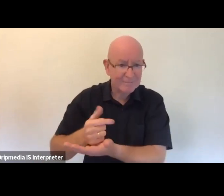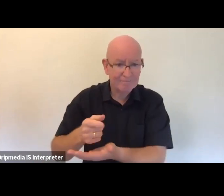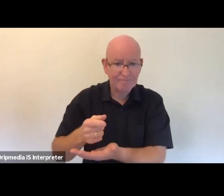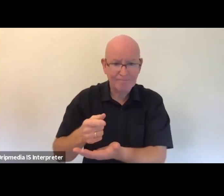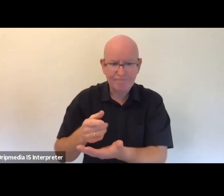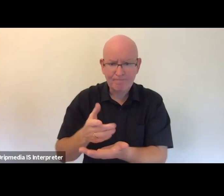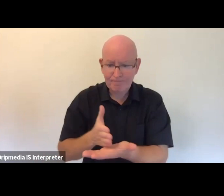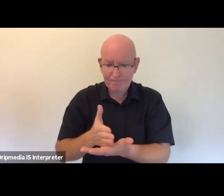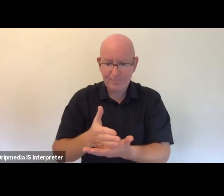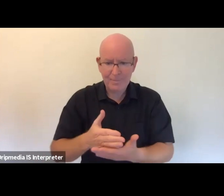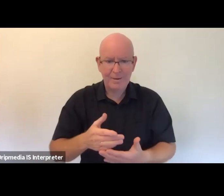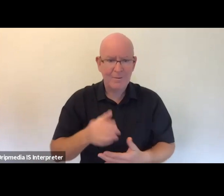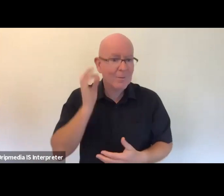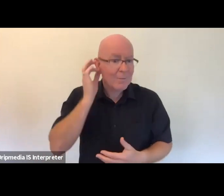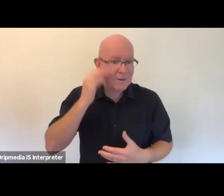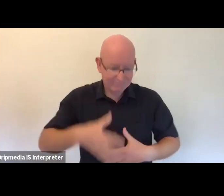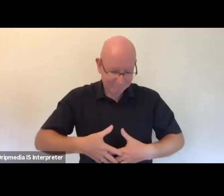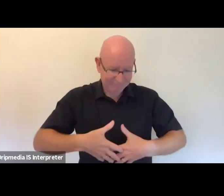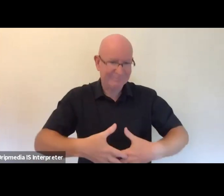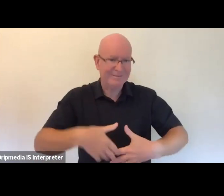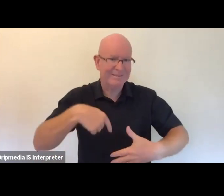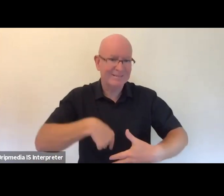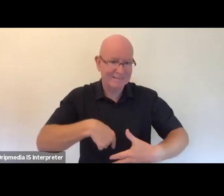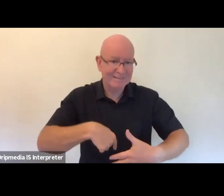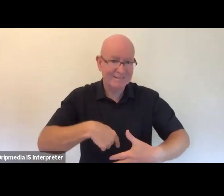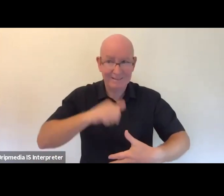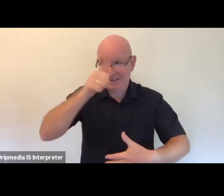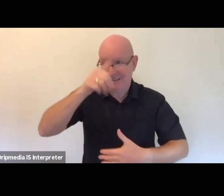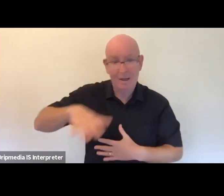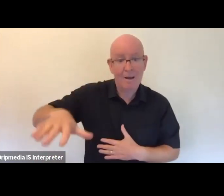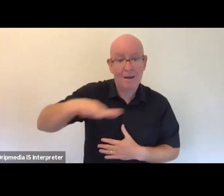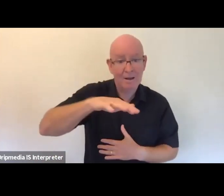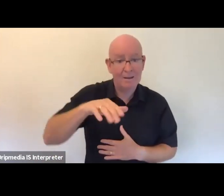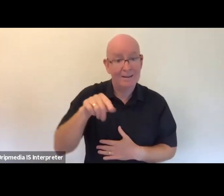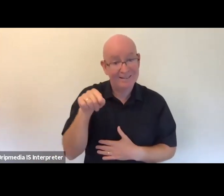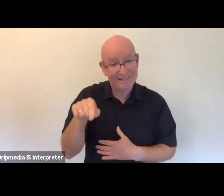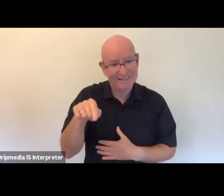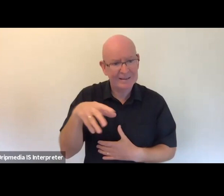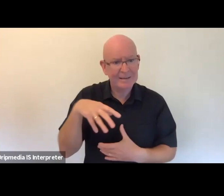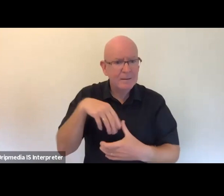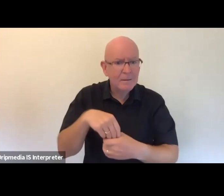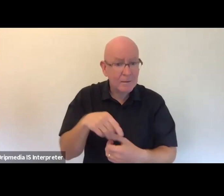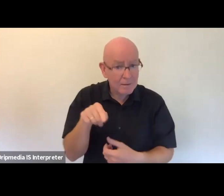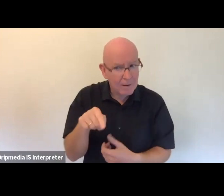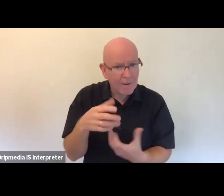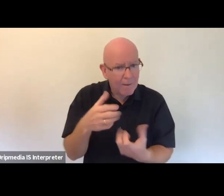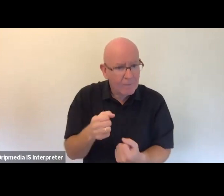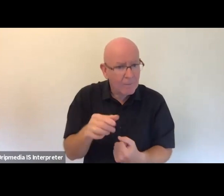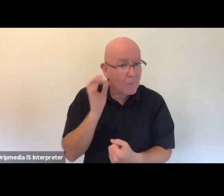but it has not taken into account the specifics of support requirements and barriers experienced by women with disabilities.